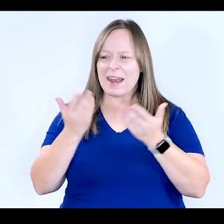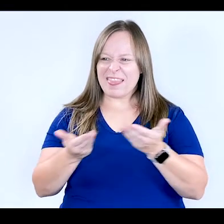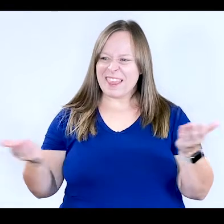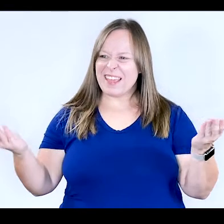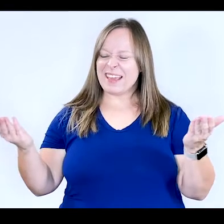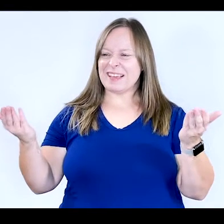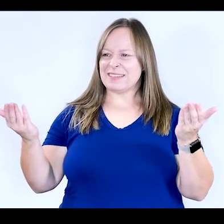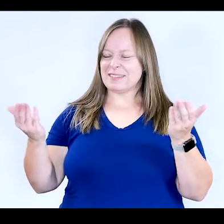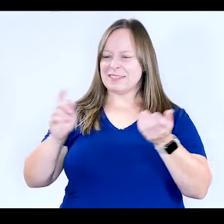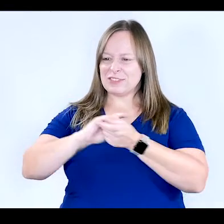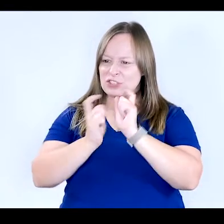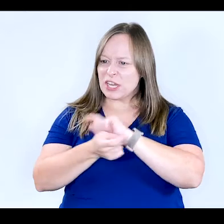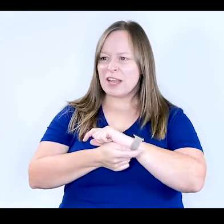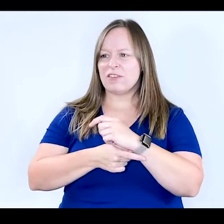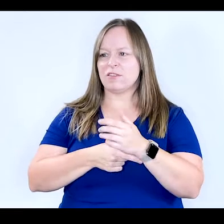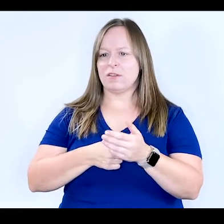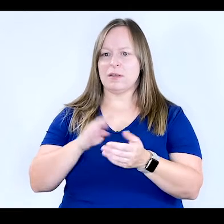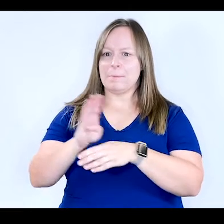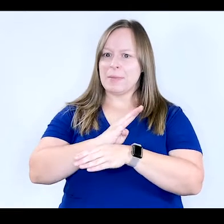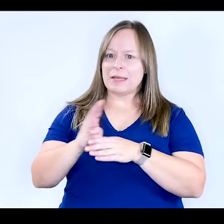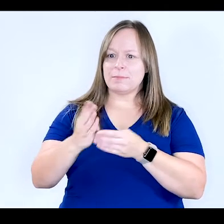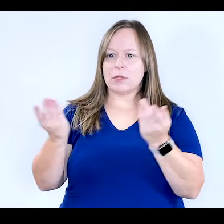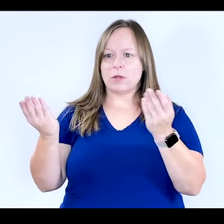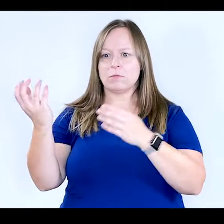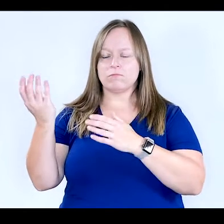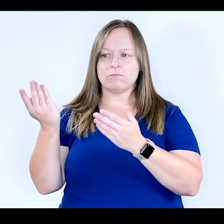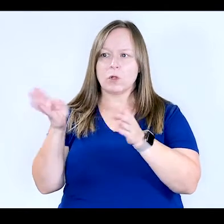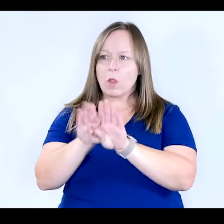There's a lot of changes whether it's businesses being closed down, but then we